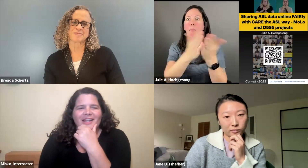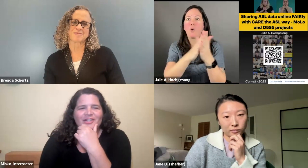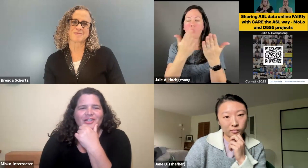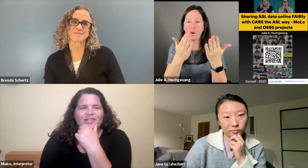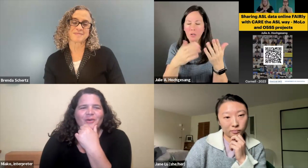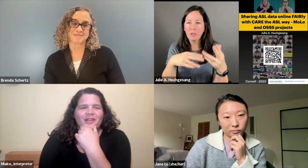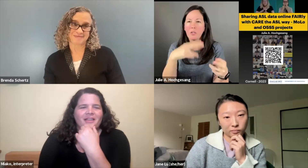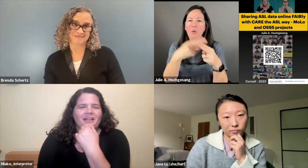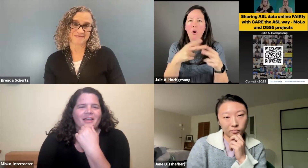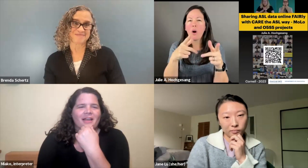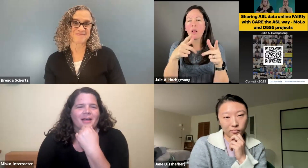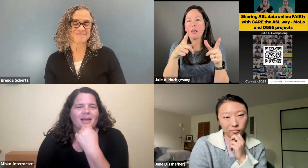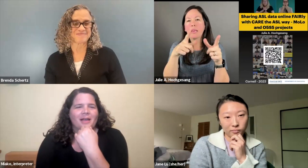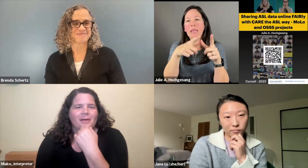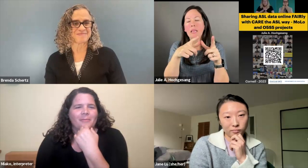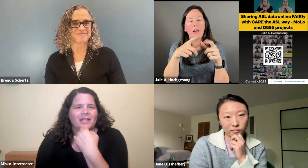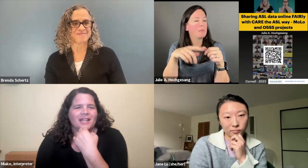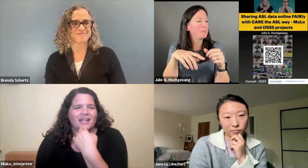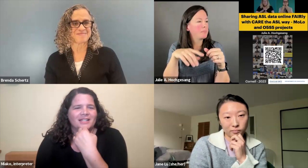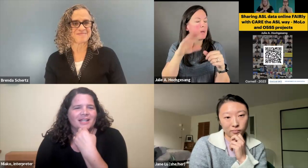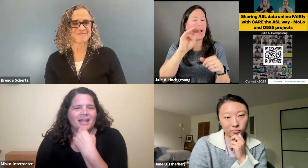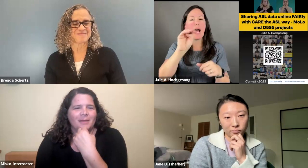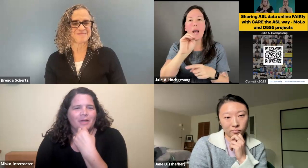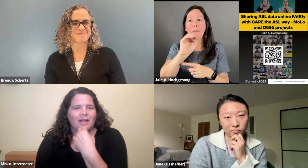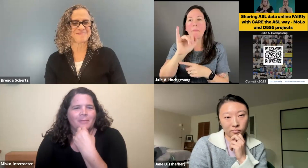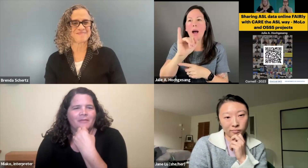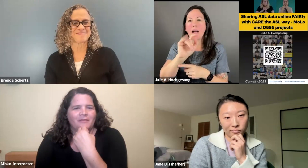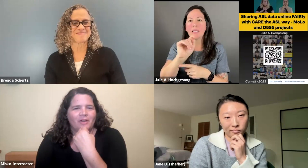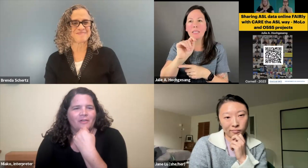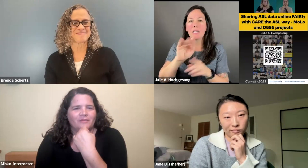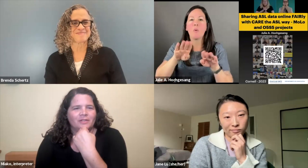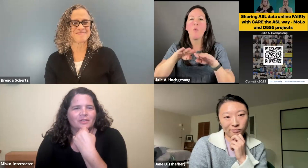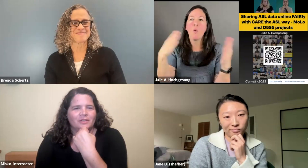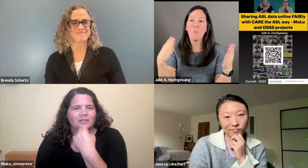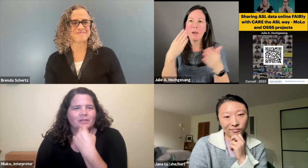actually show it in my slides today but I'm